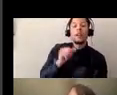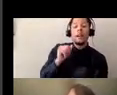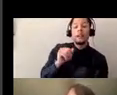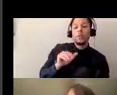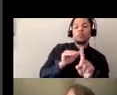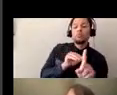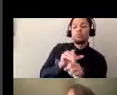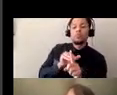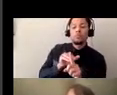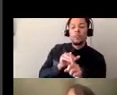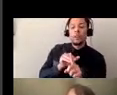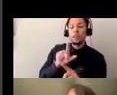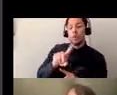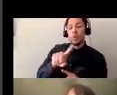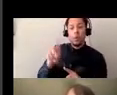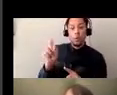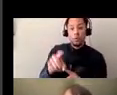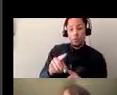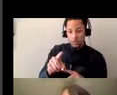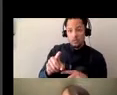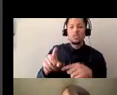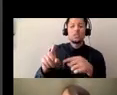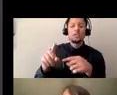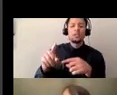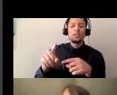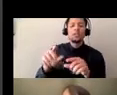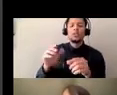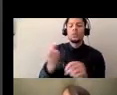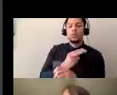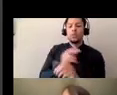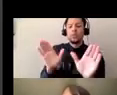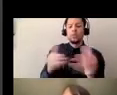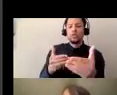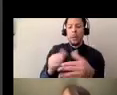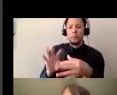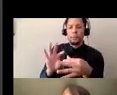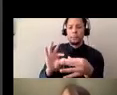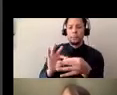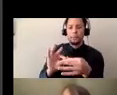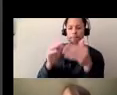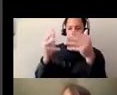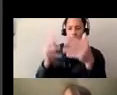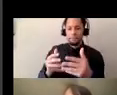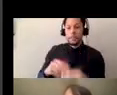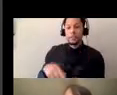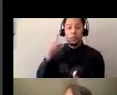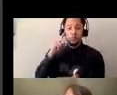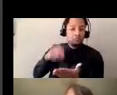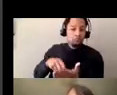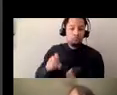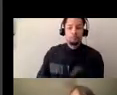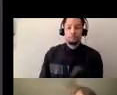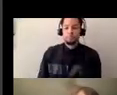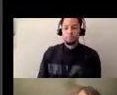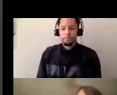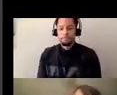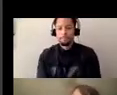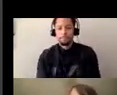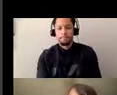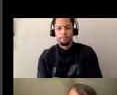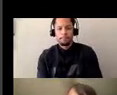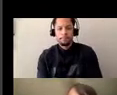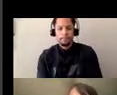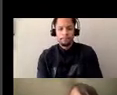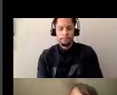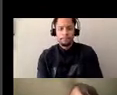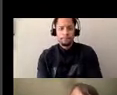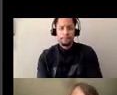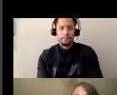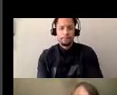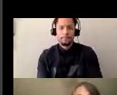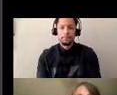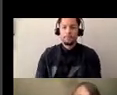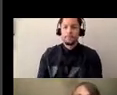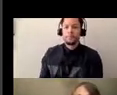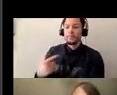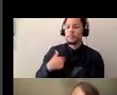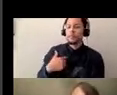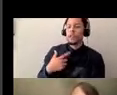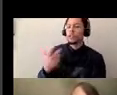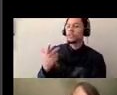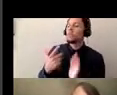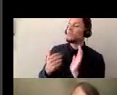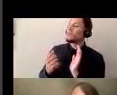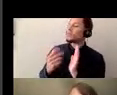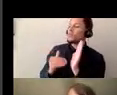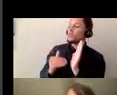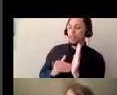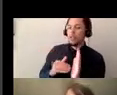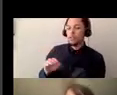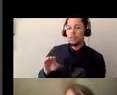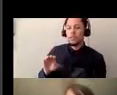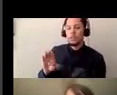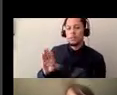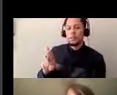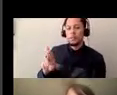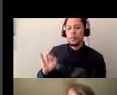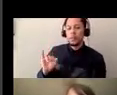And Dr. Brisolara, while they're thinking about that we do two final entries in the